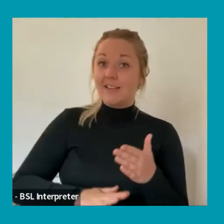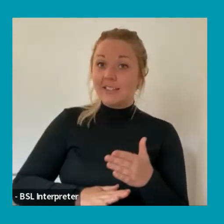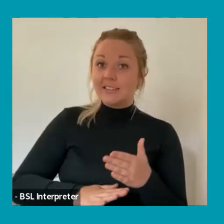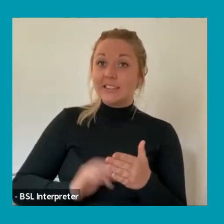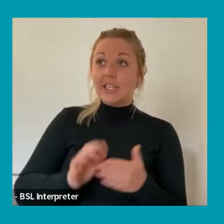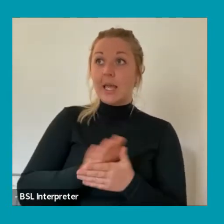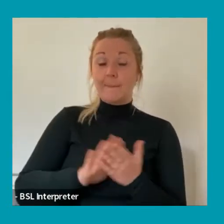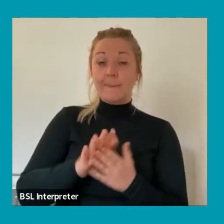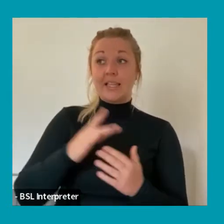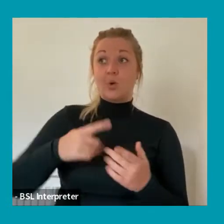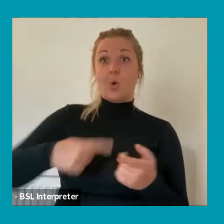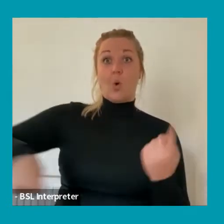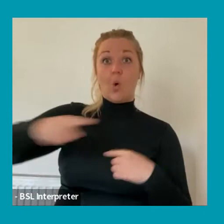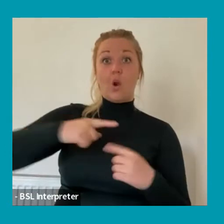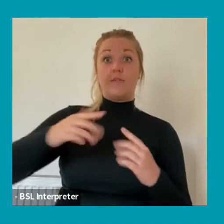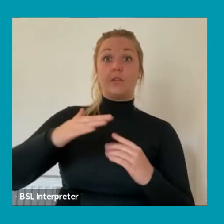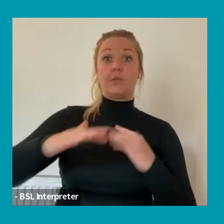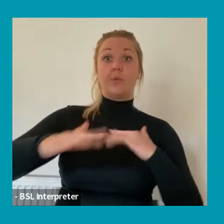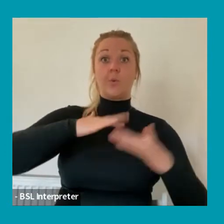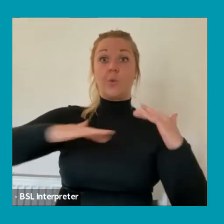It makes it real, doesn't it? Yeah.